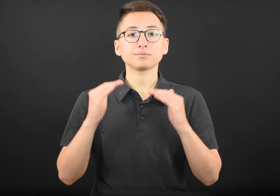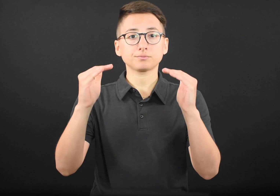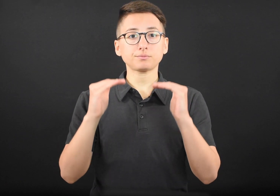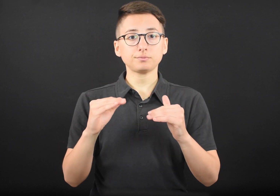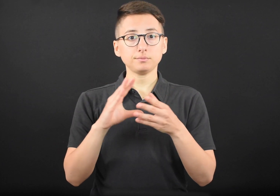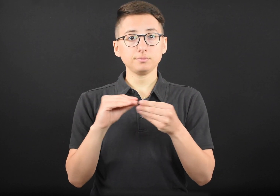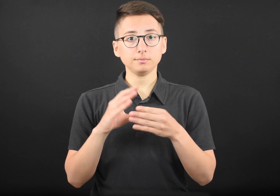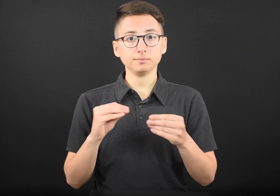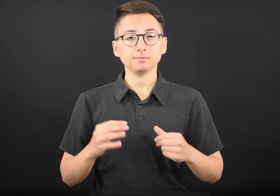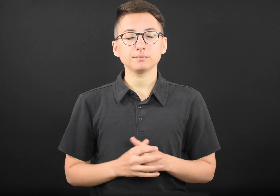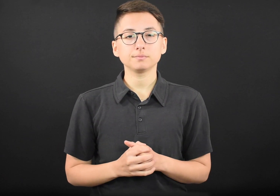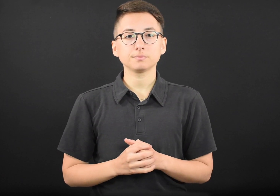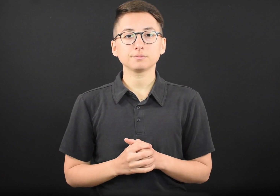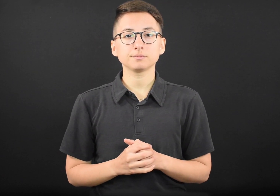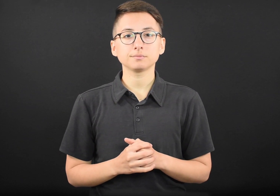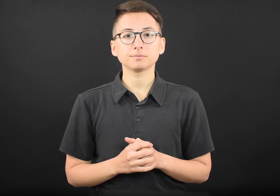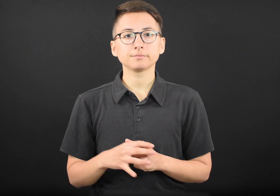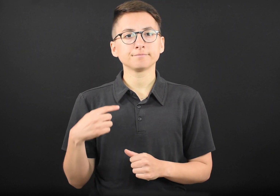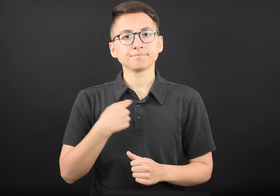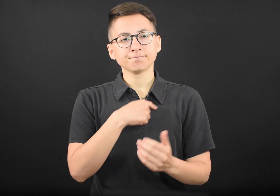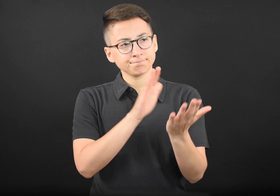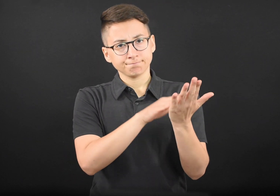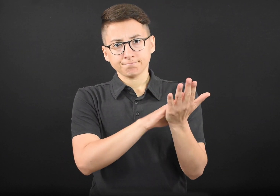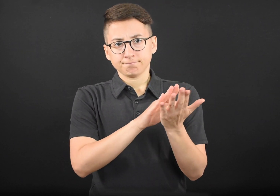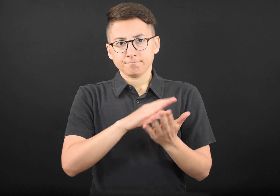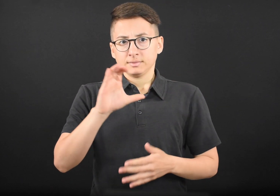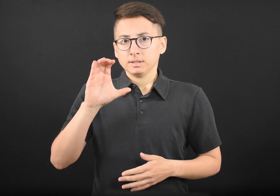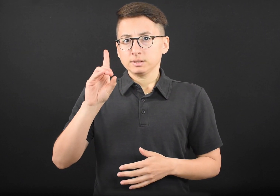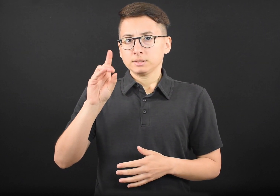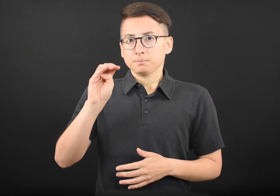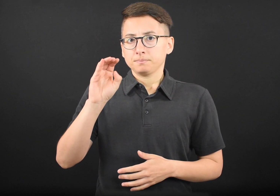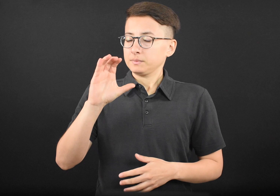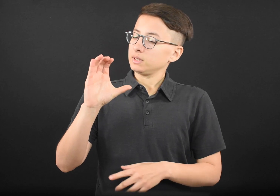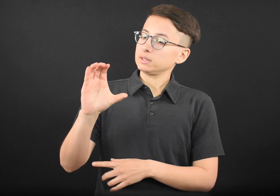vaccine). “We commend the CDC’s